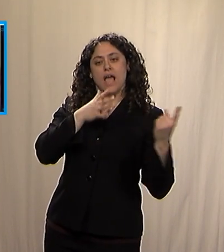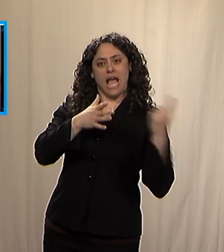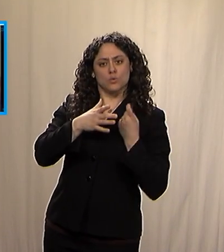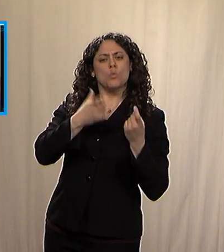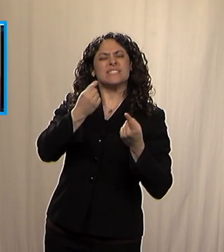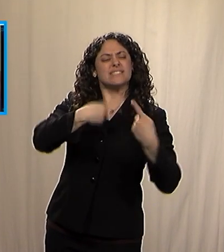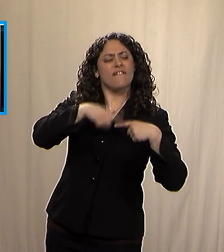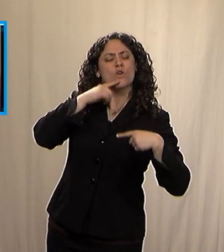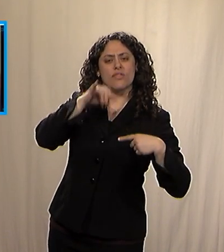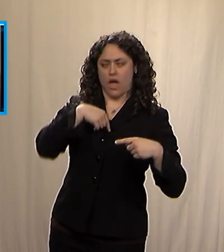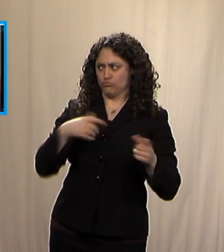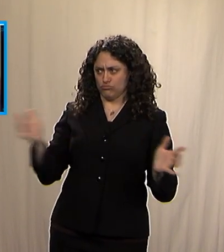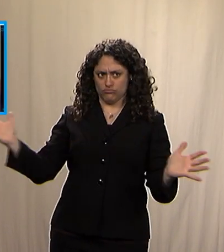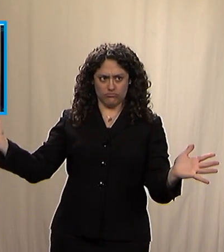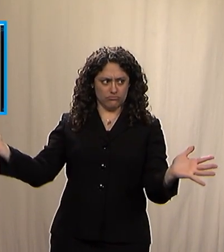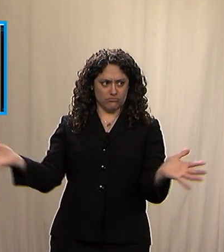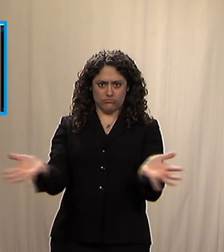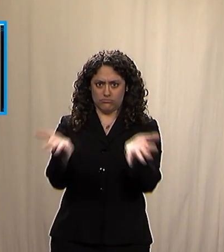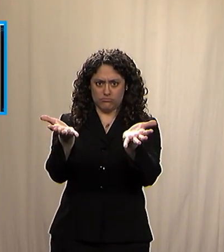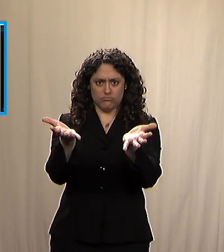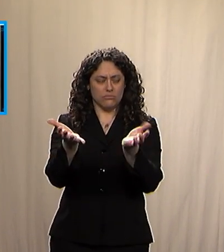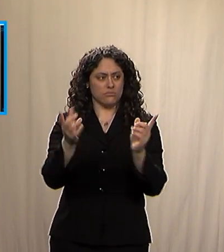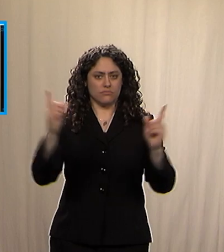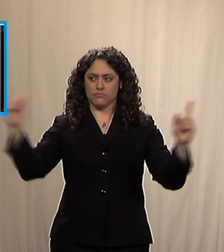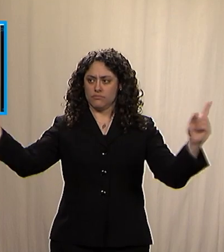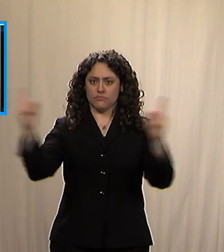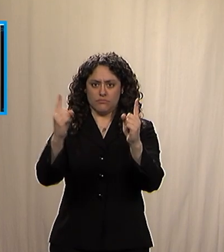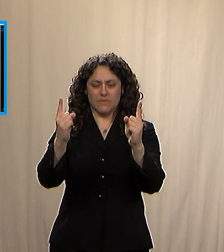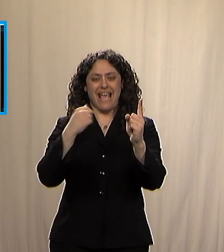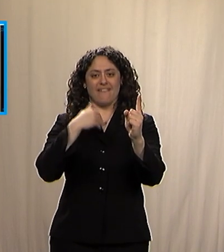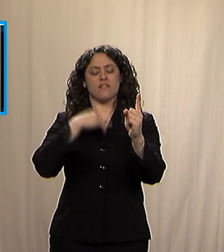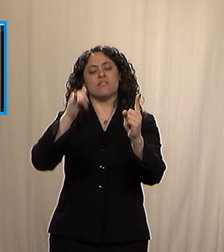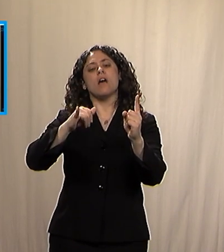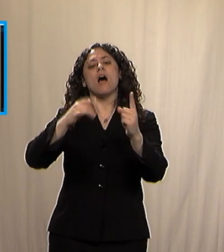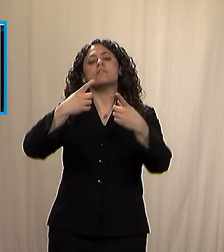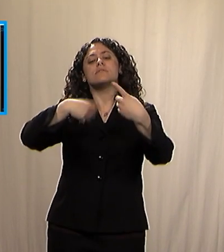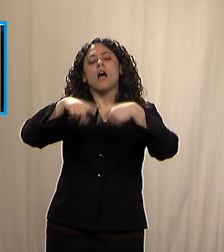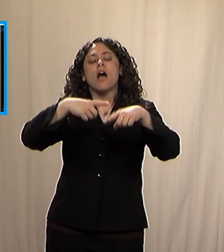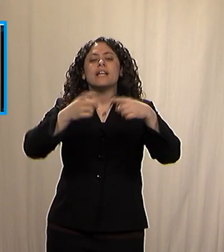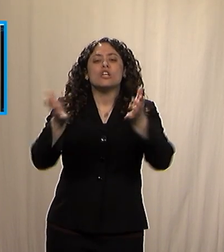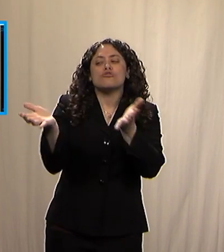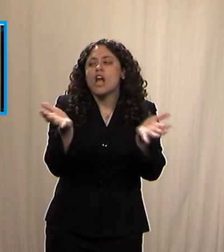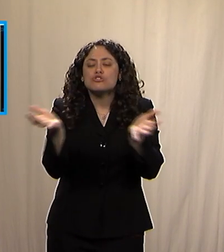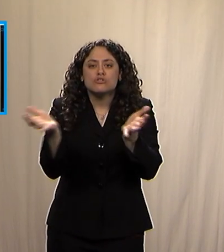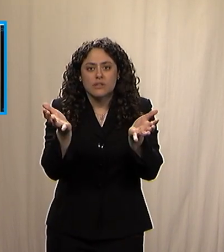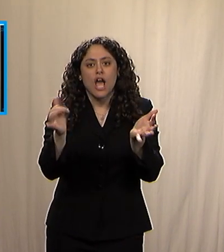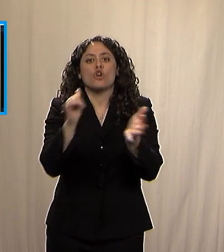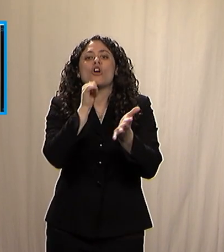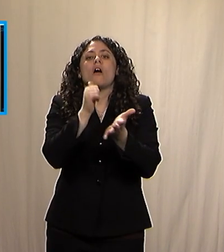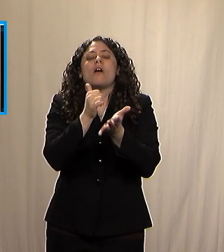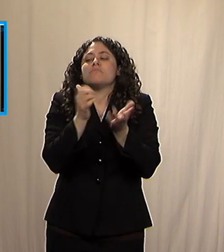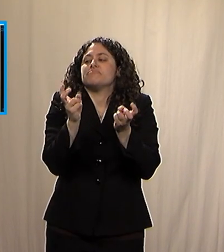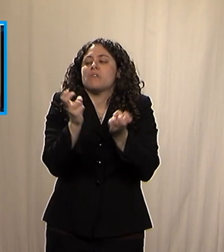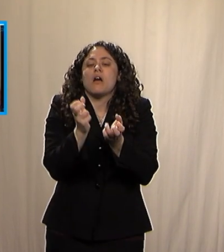in sign language by themselves might be very aligning. So that allows, that kind of creates that.